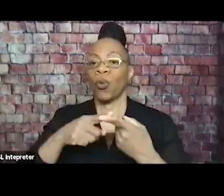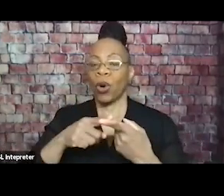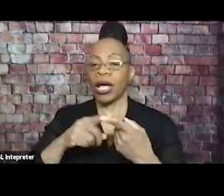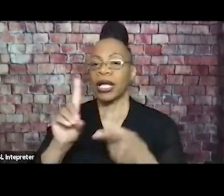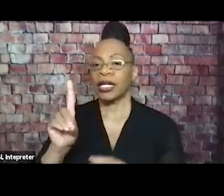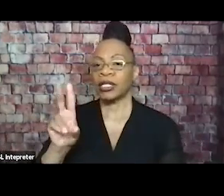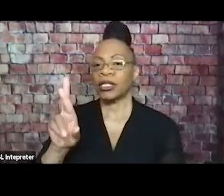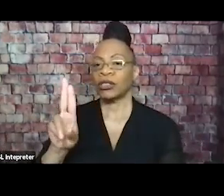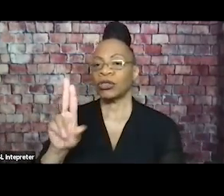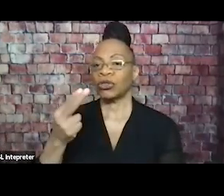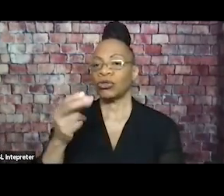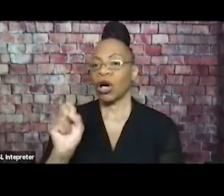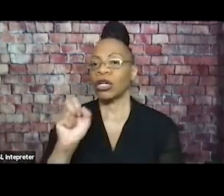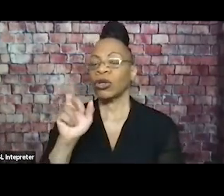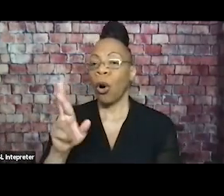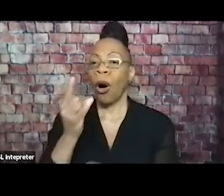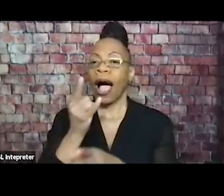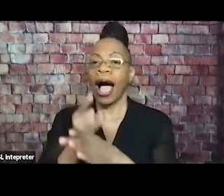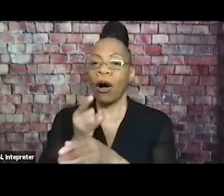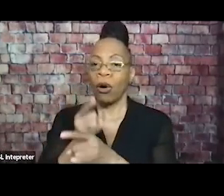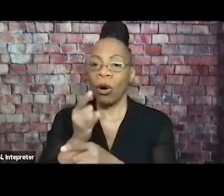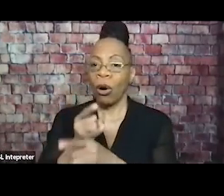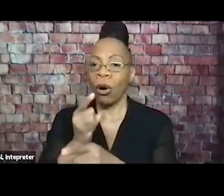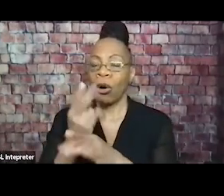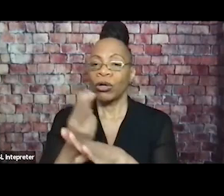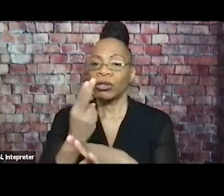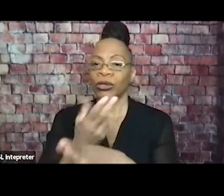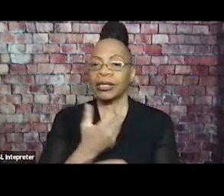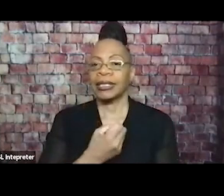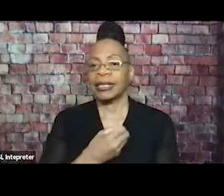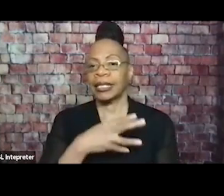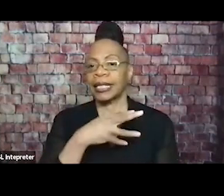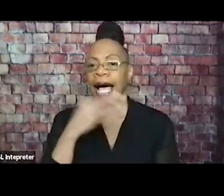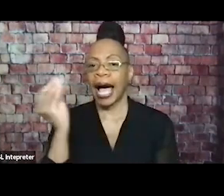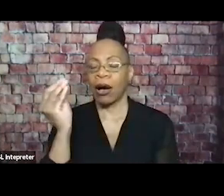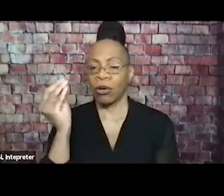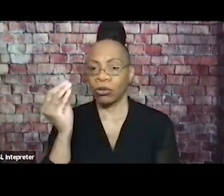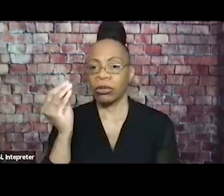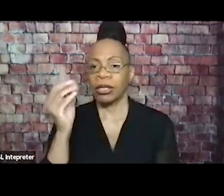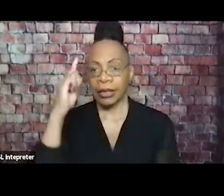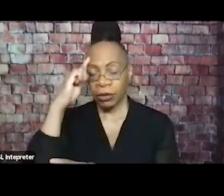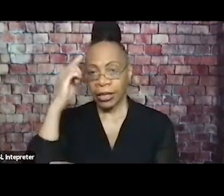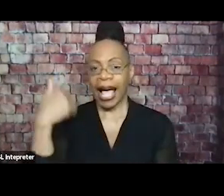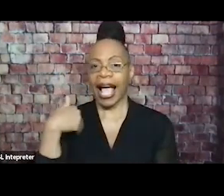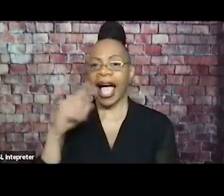is taken out of consideration. So I have a link to SSA's code of Federal Regulations